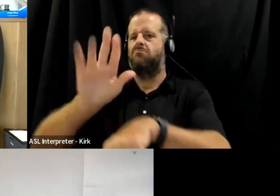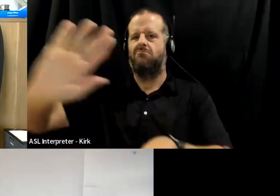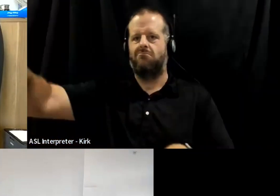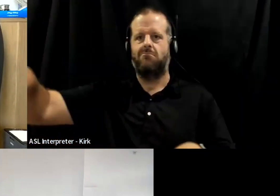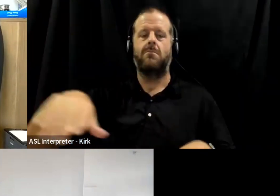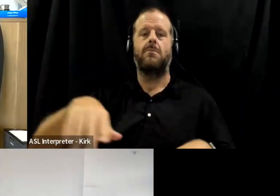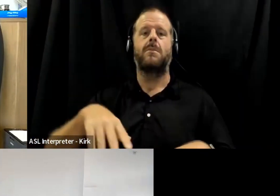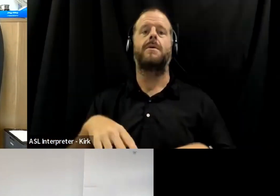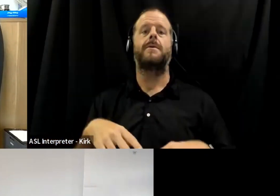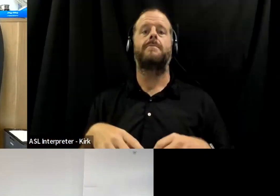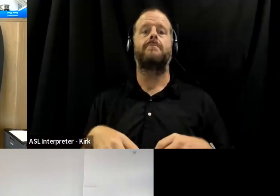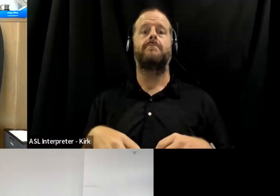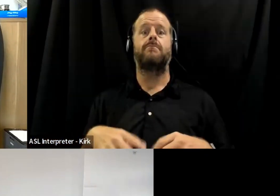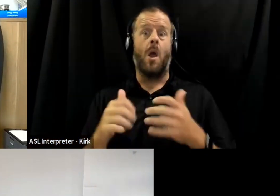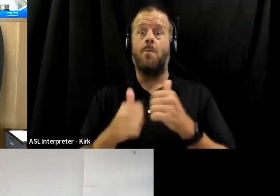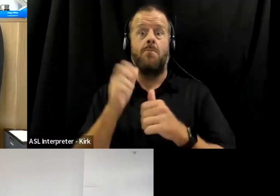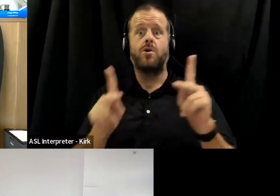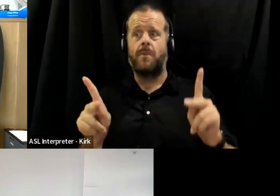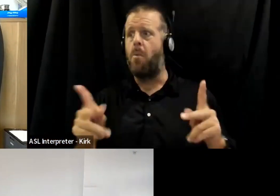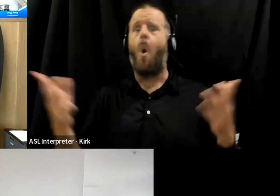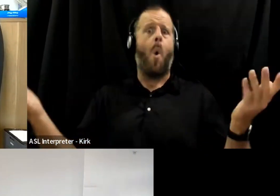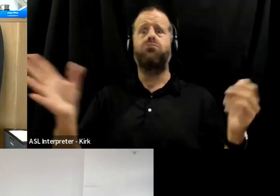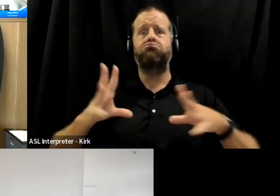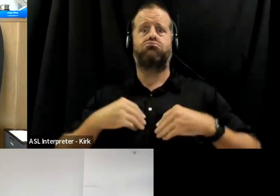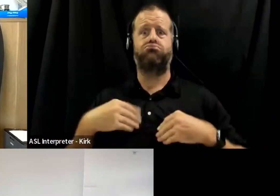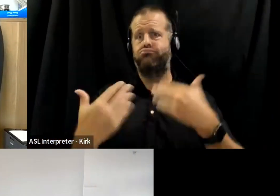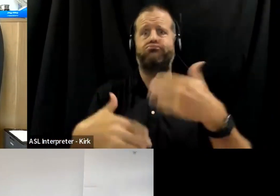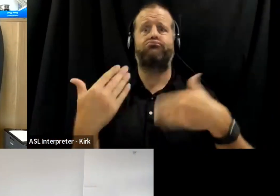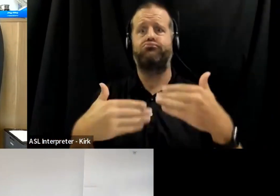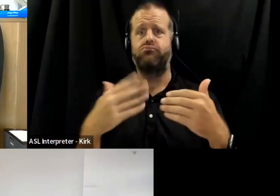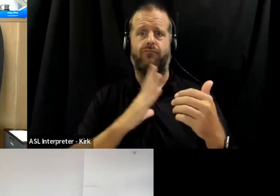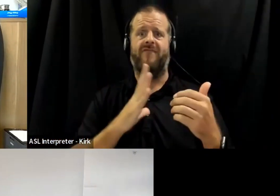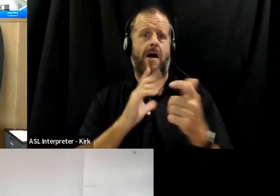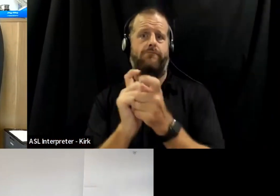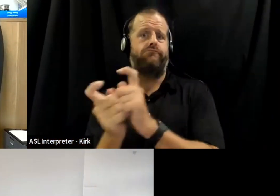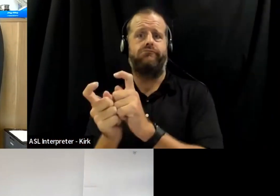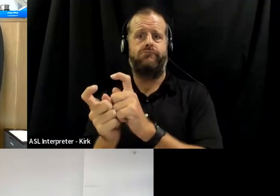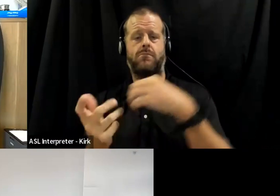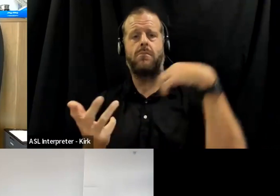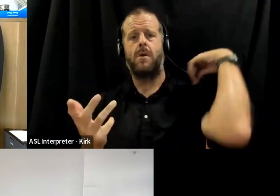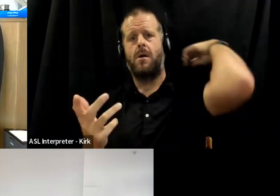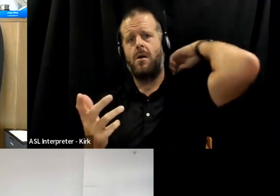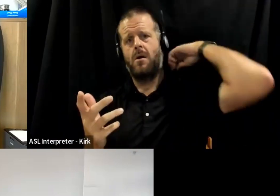And most people are very receptive to that, you know, like, very, there really aren't any people